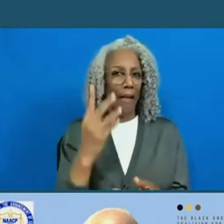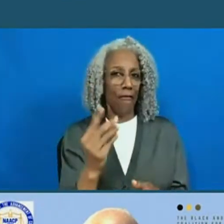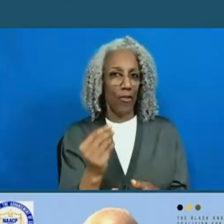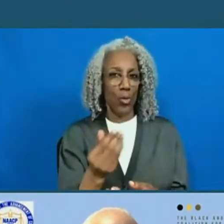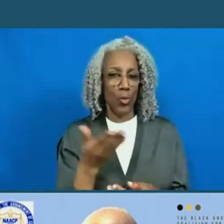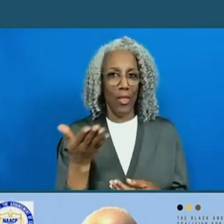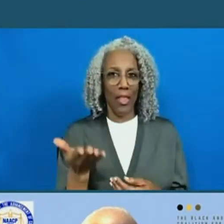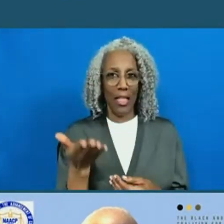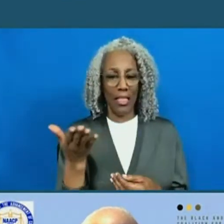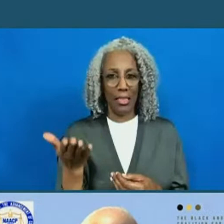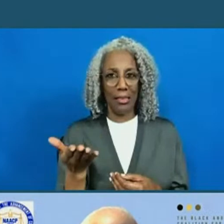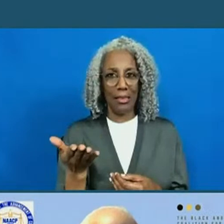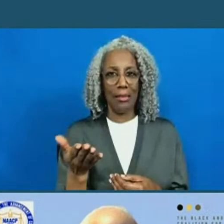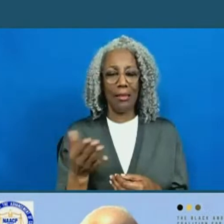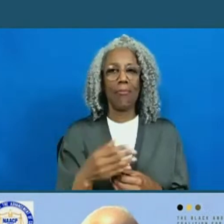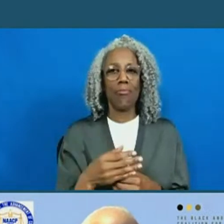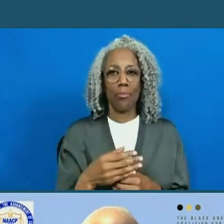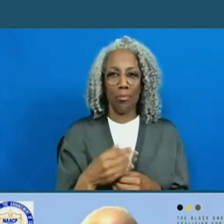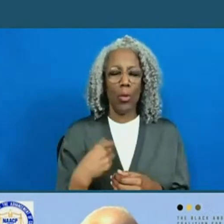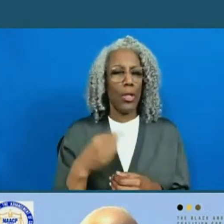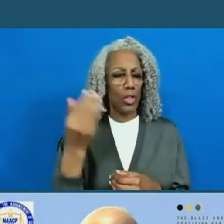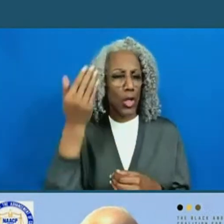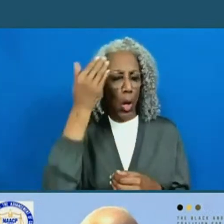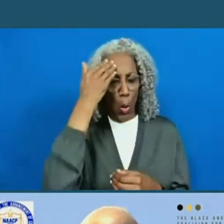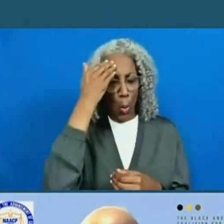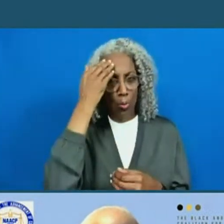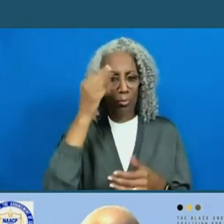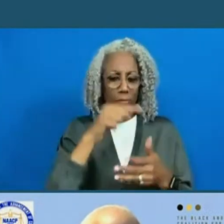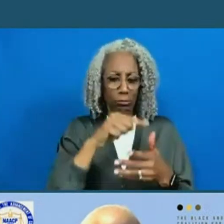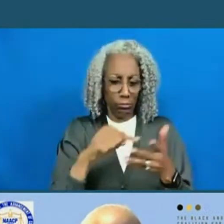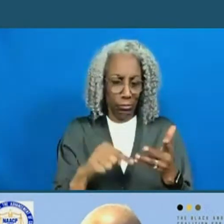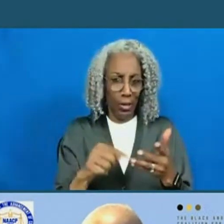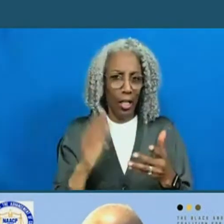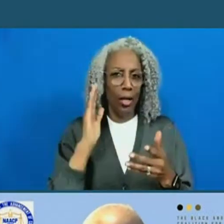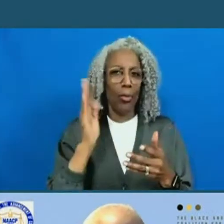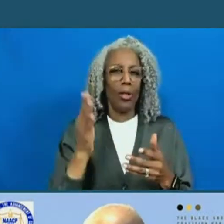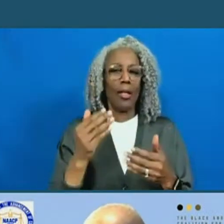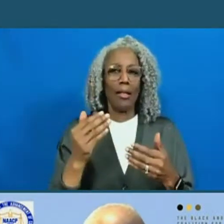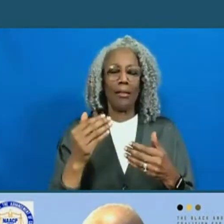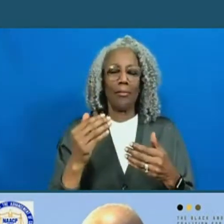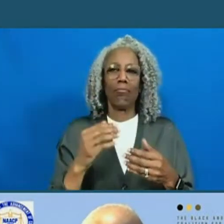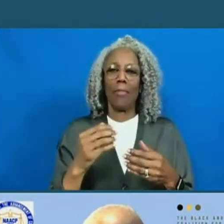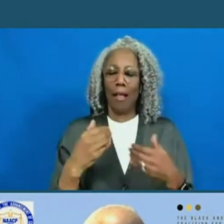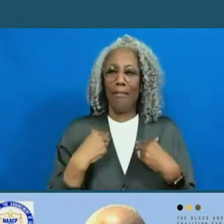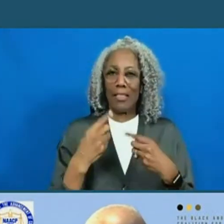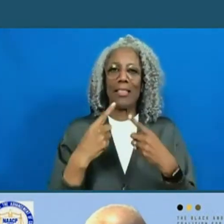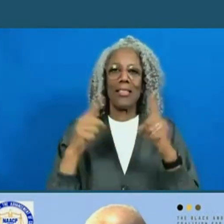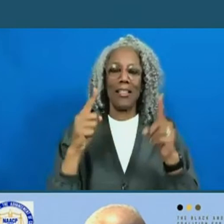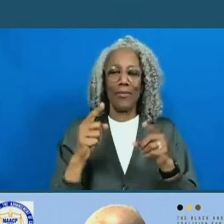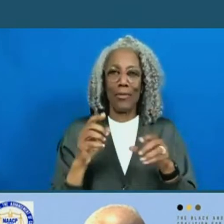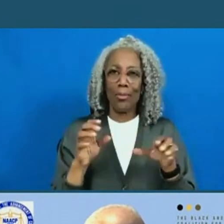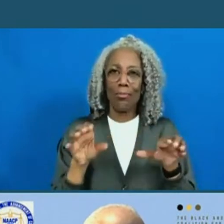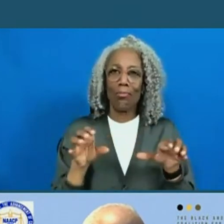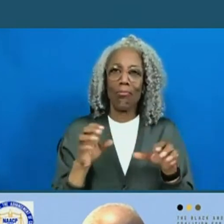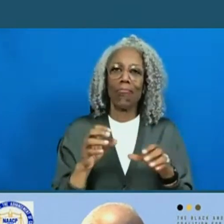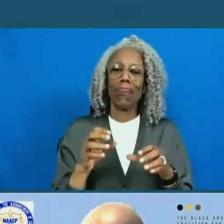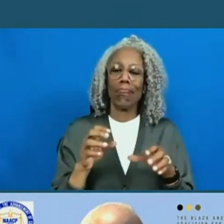student learning, and I think there are a few things that we know are successful practices